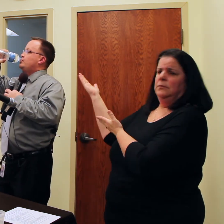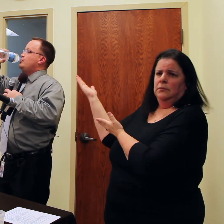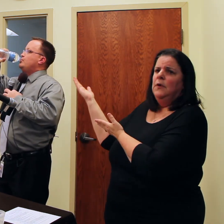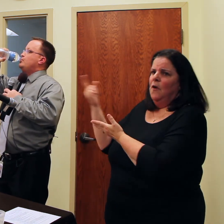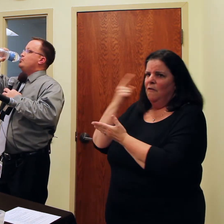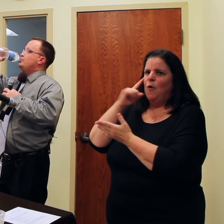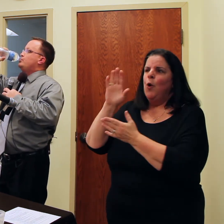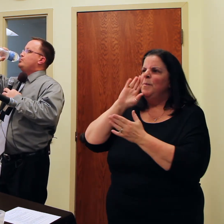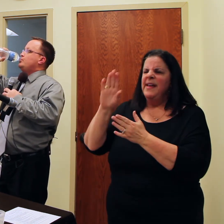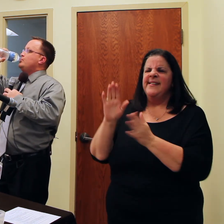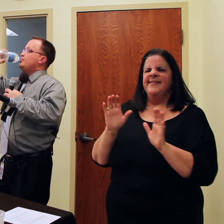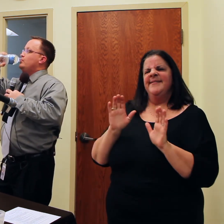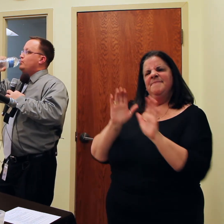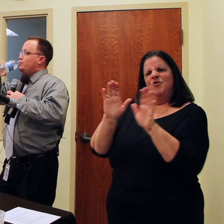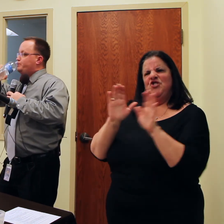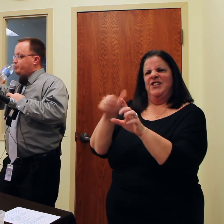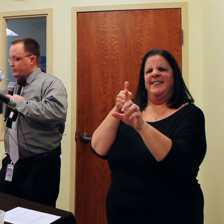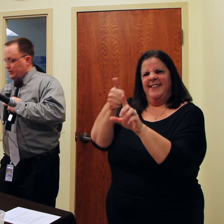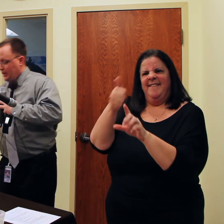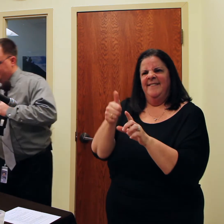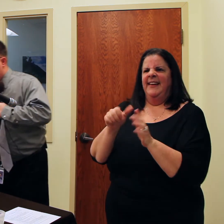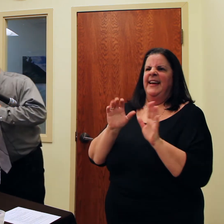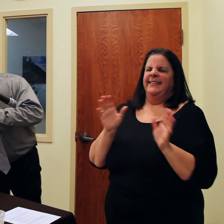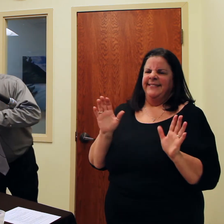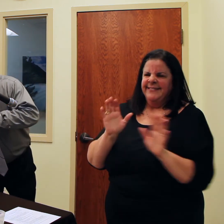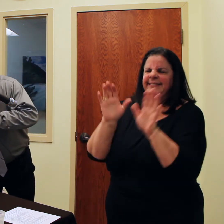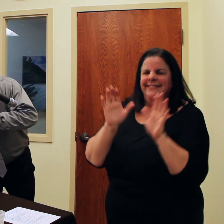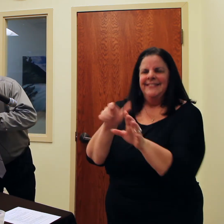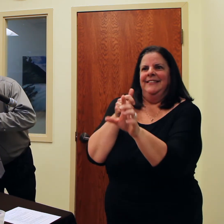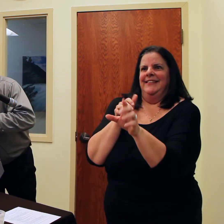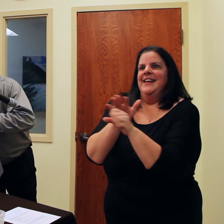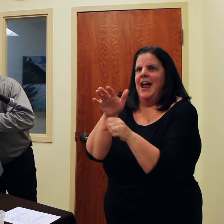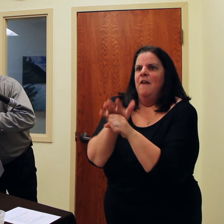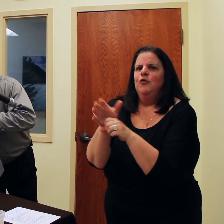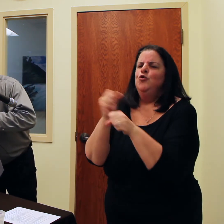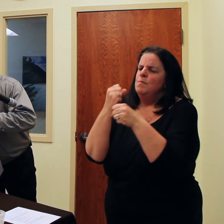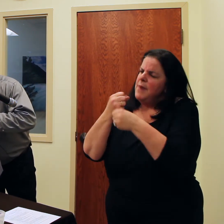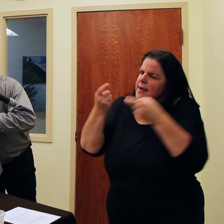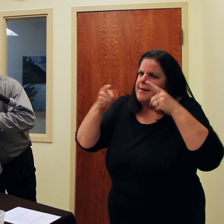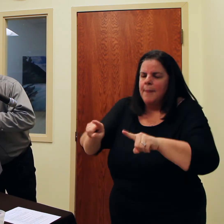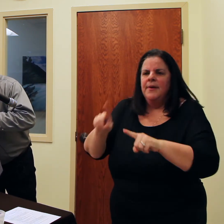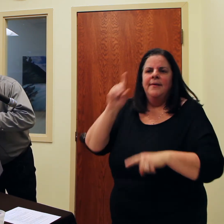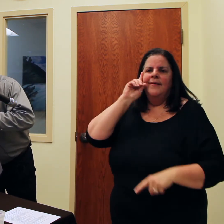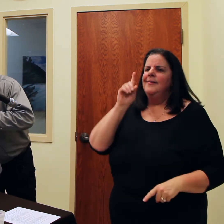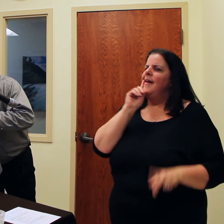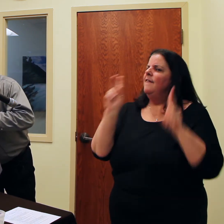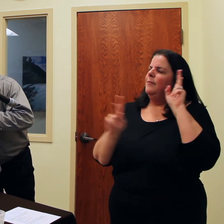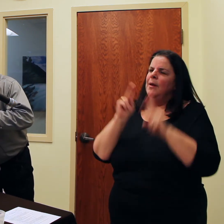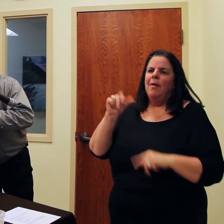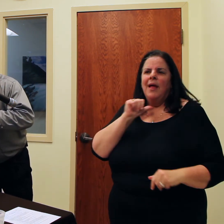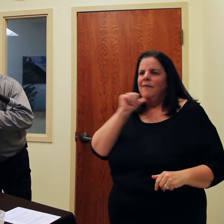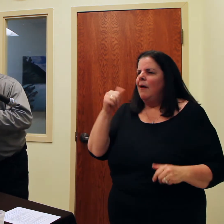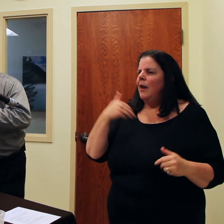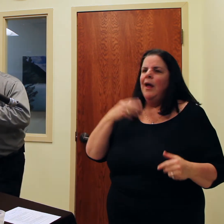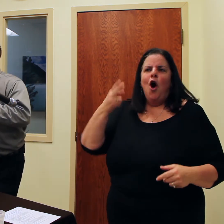for being pushy enough and persevering enough to actually make this happen. Deaf people have not had, and hard of hearing people,